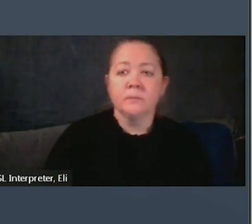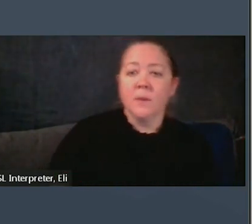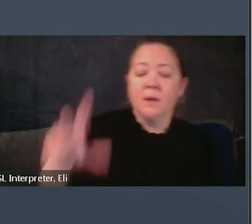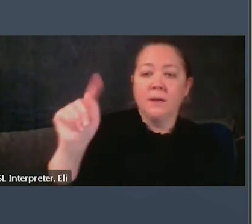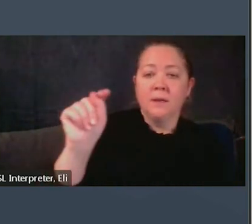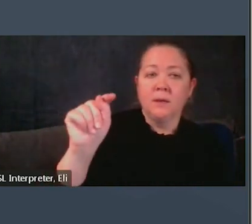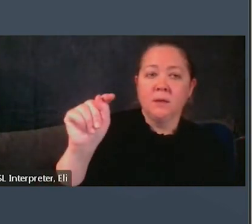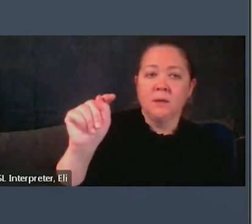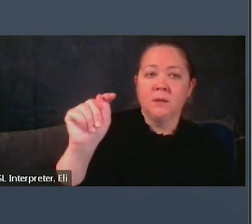Mallory.